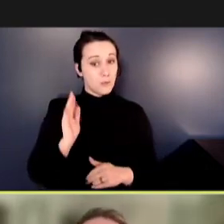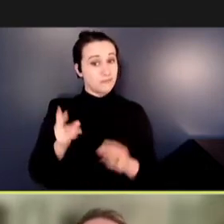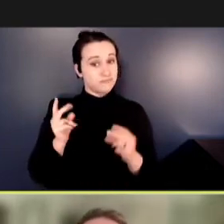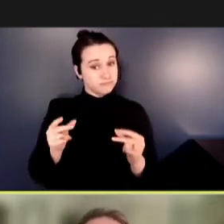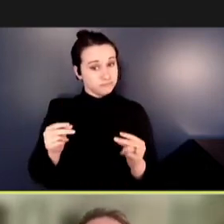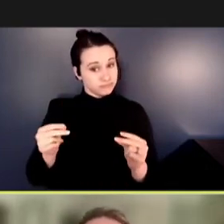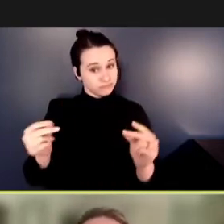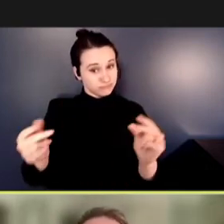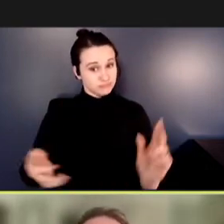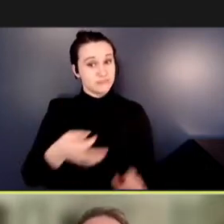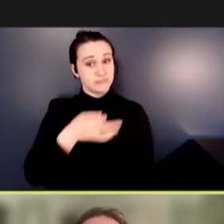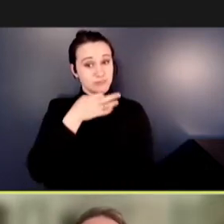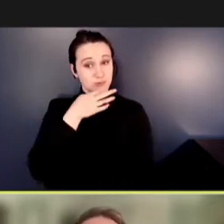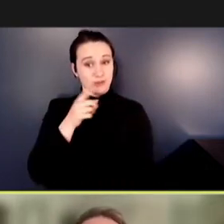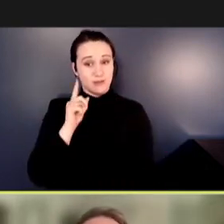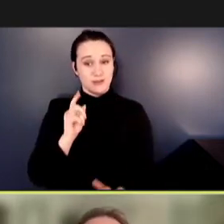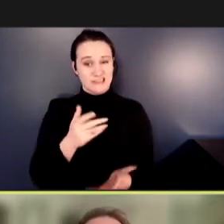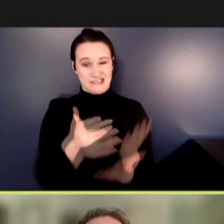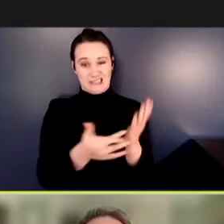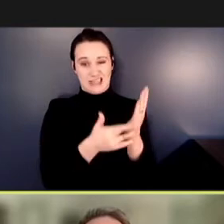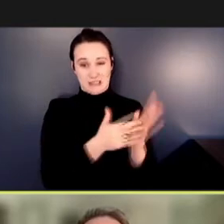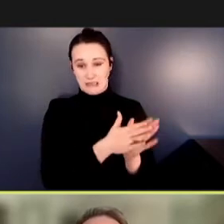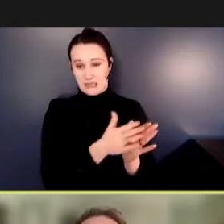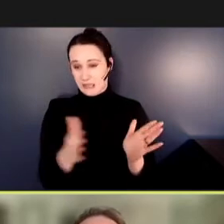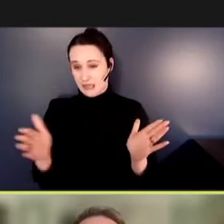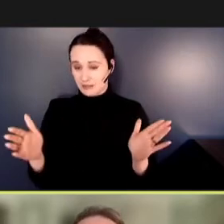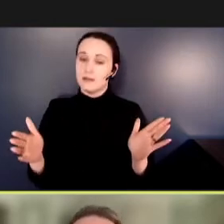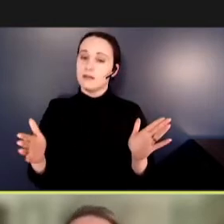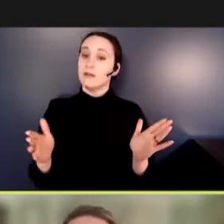through some technical material, but I want to give you a sense of what's happening in